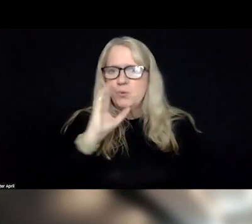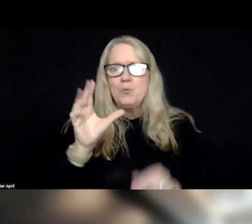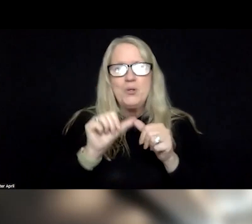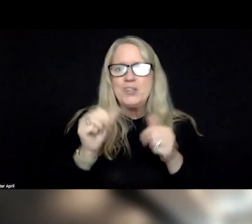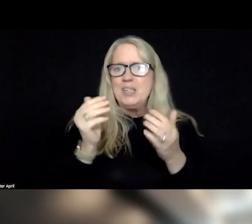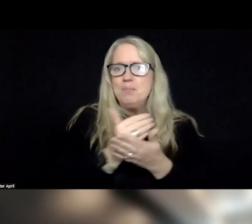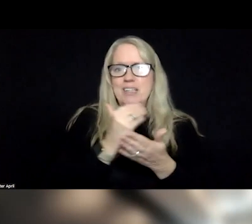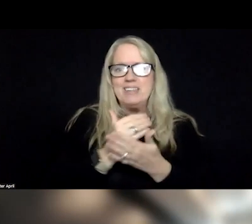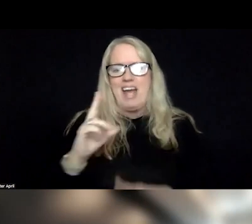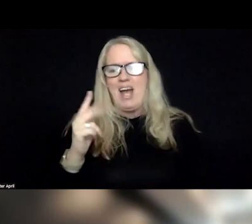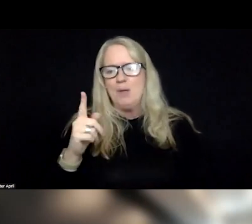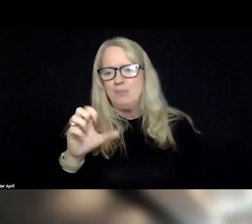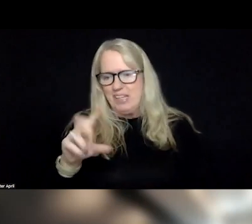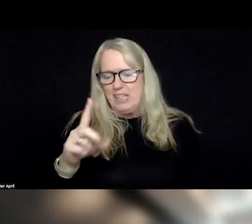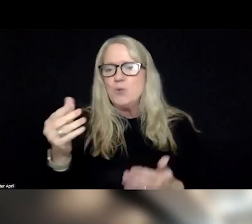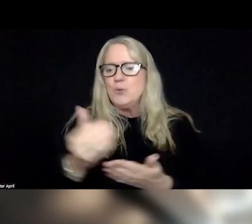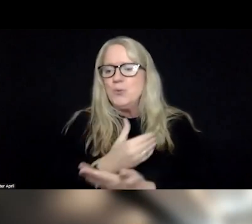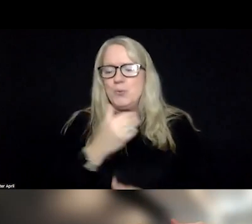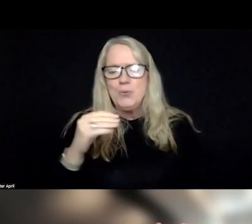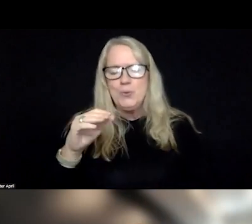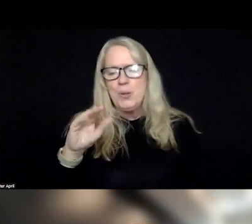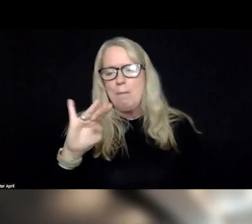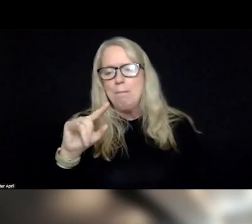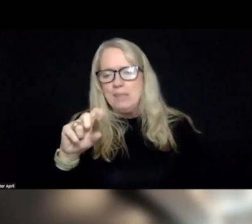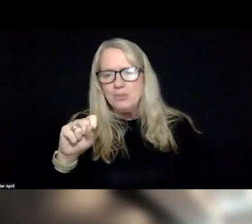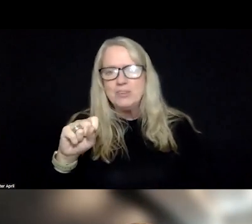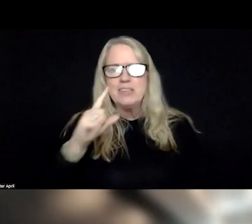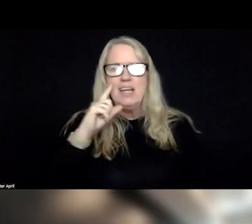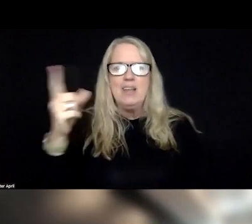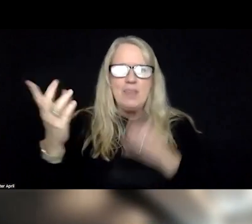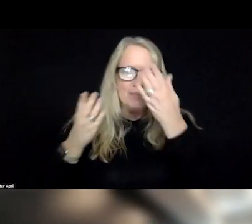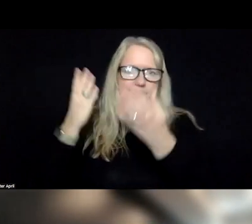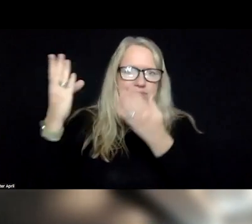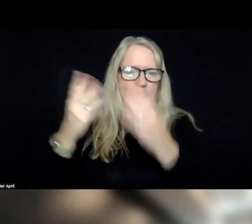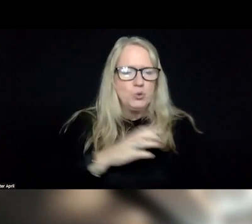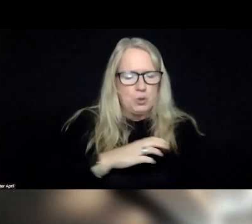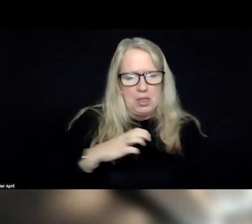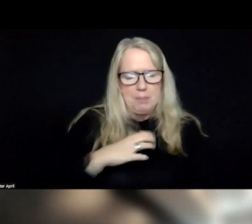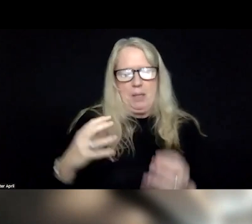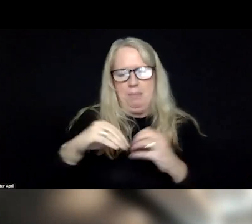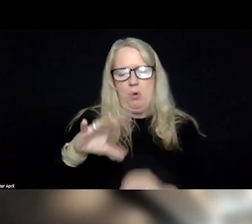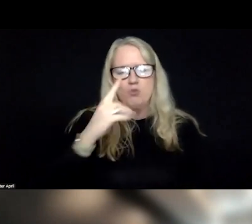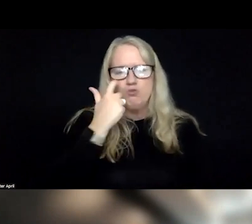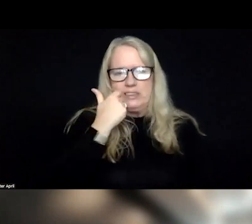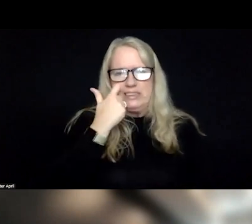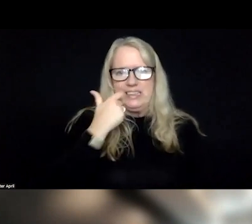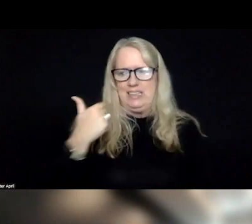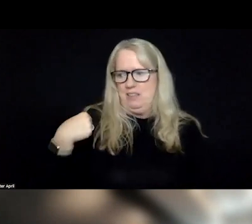POSSIBLE AS MORE BILLS GET INTRODUCED TO CONGRESS. THE LINK,